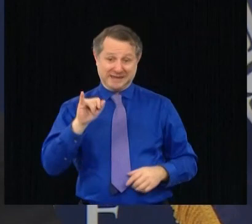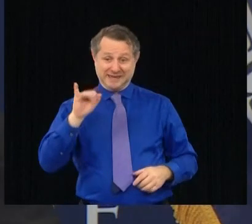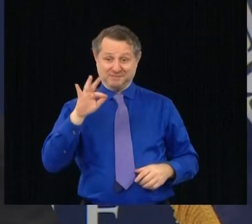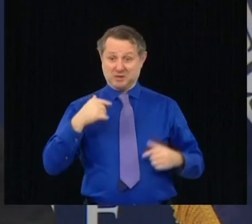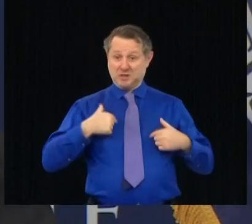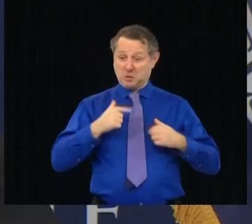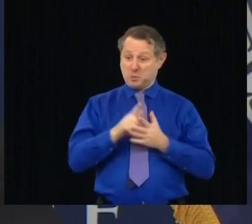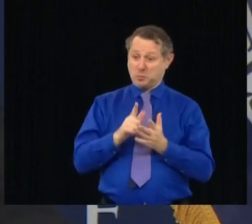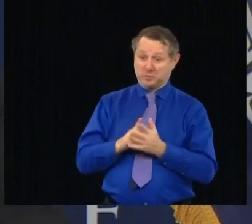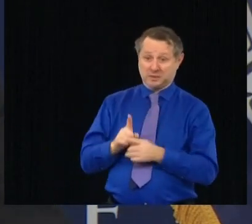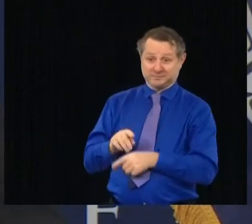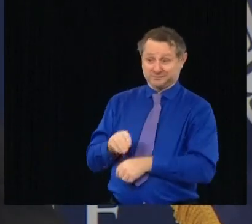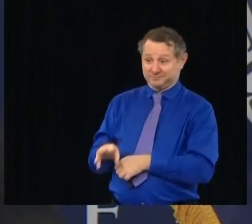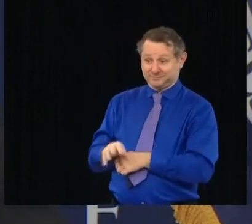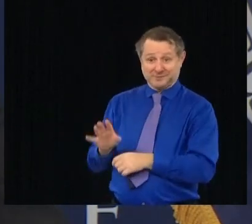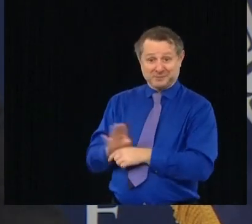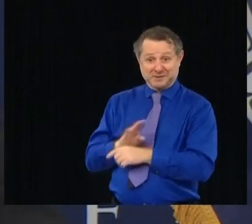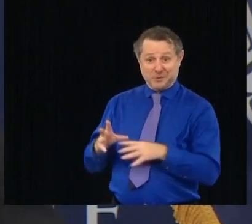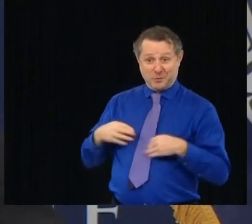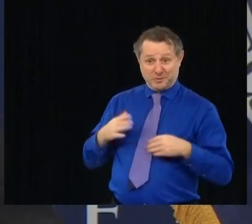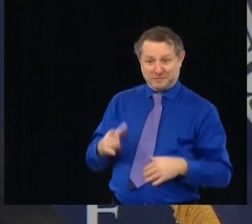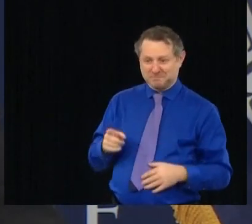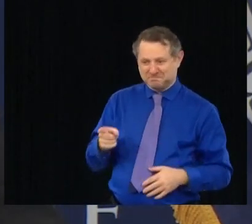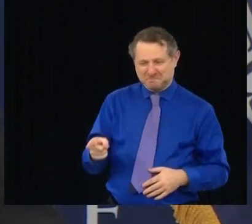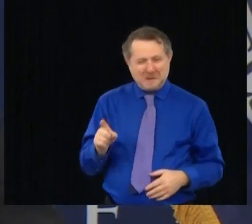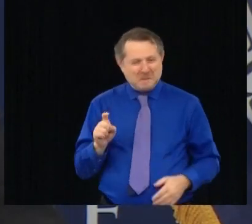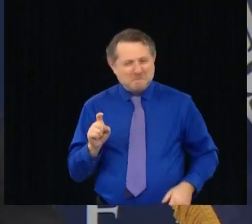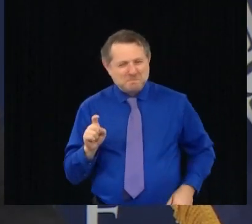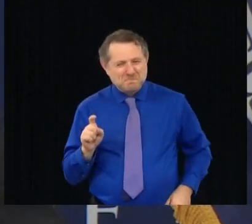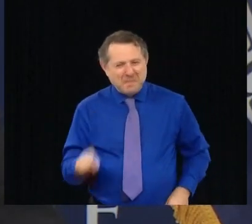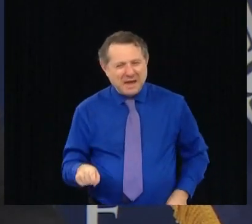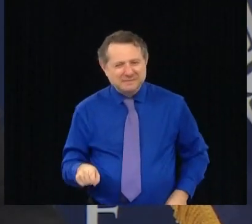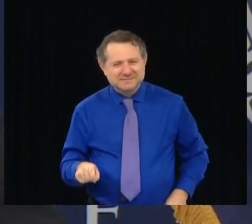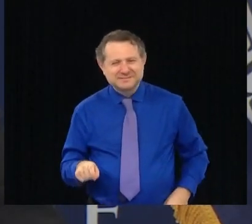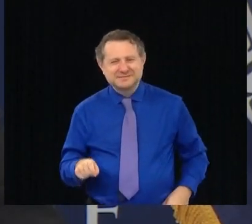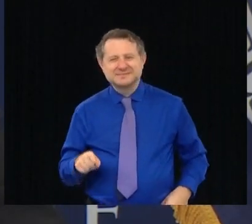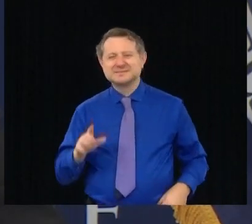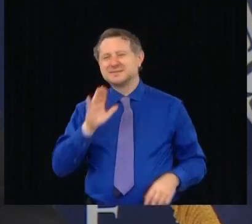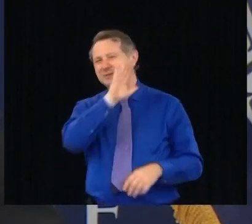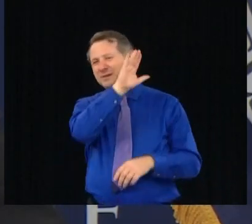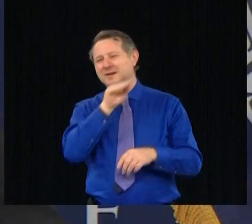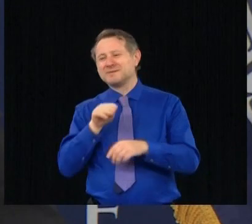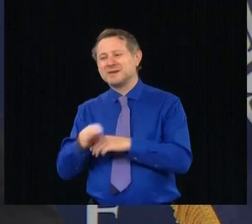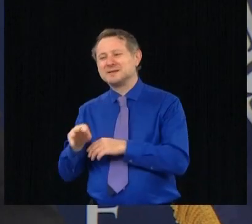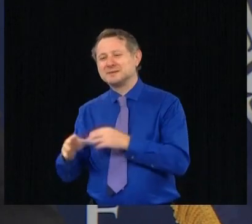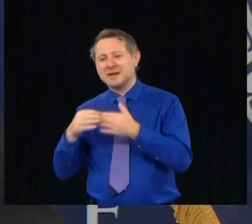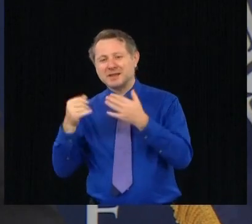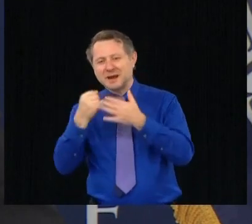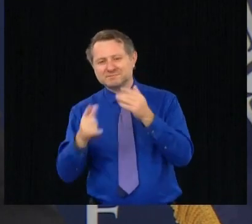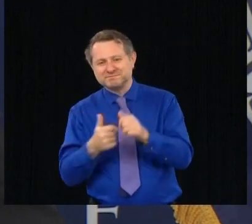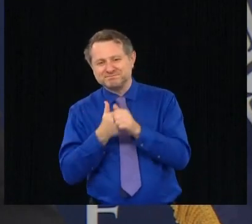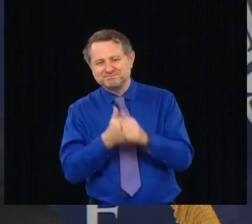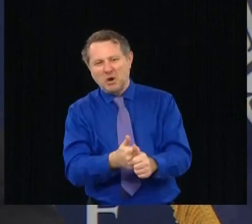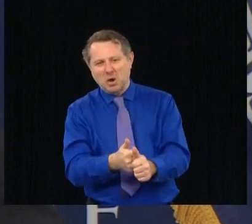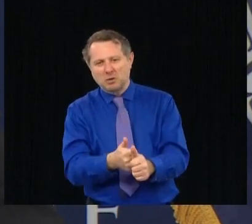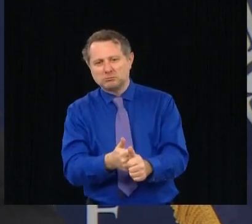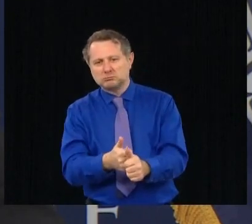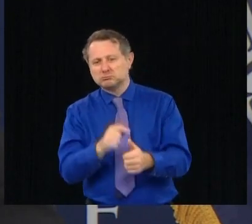IT IS A BIG QUESTION. IF I'M ADVISING THE BUSINESS